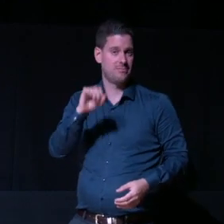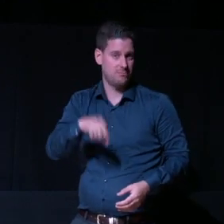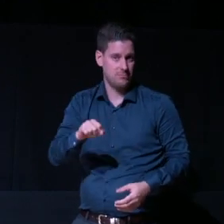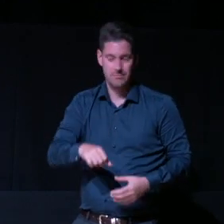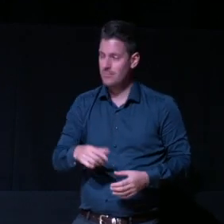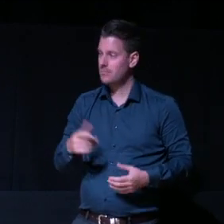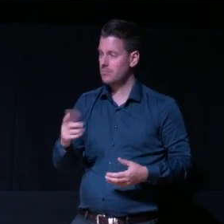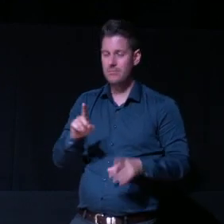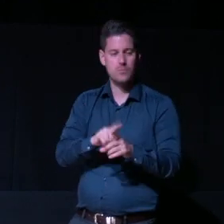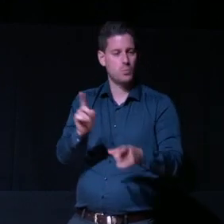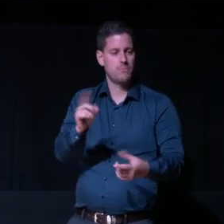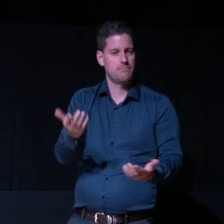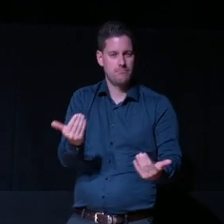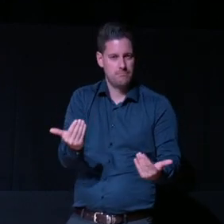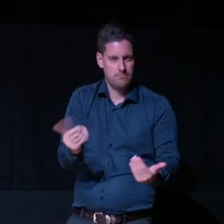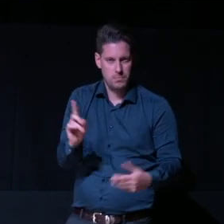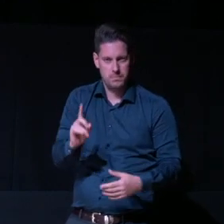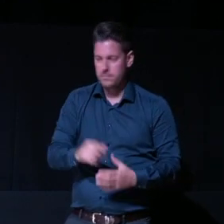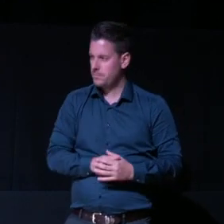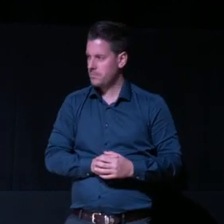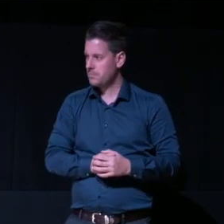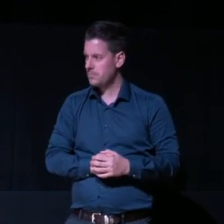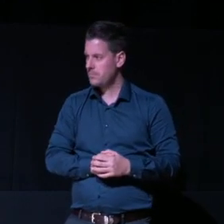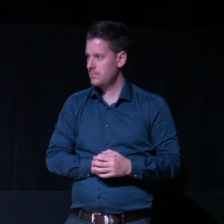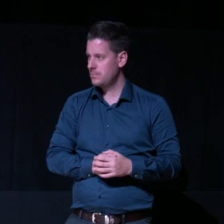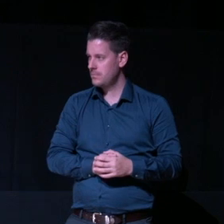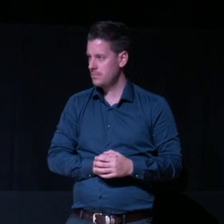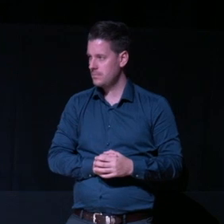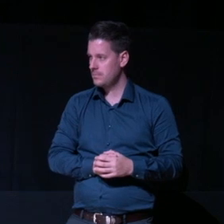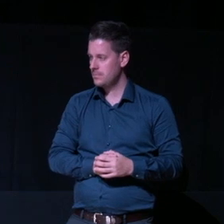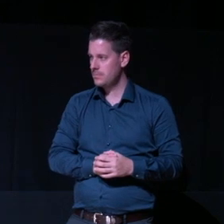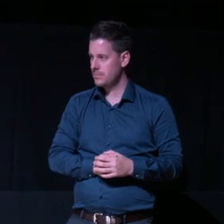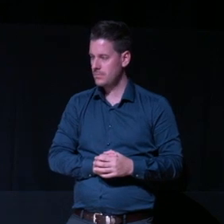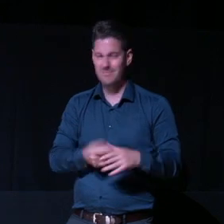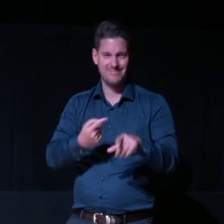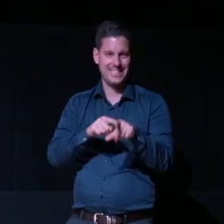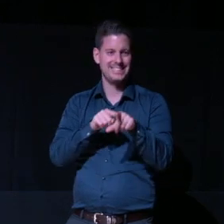It really depends you know I'm thinking about